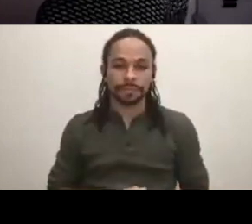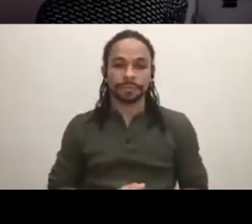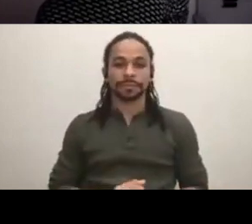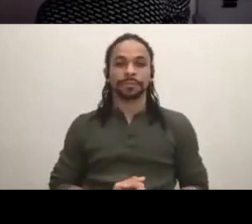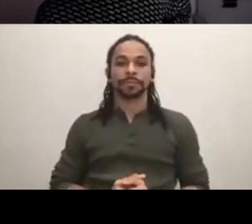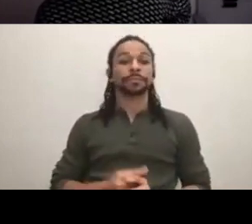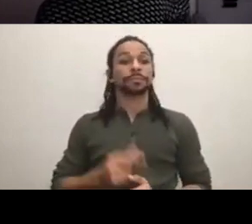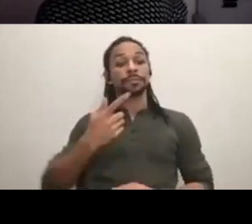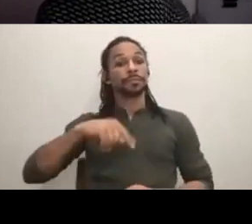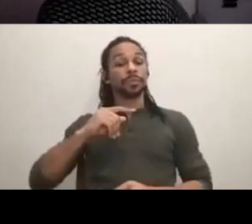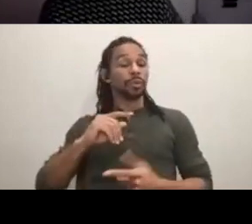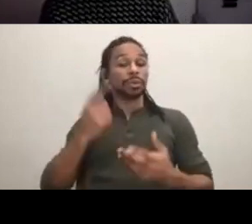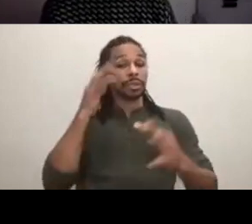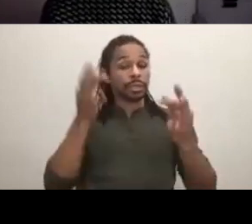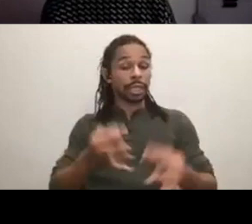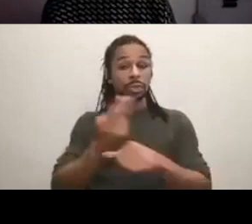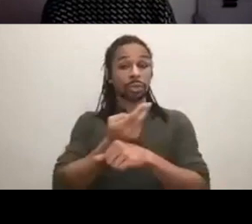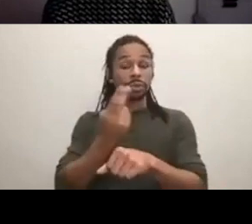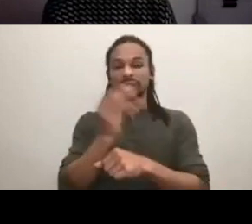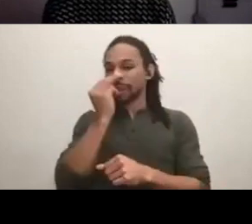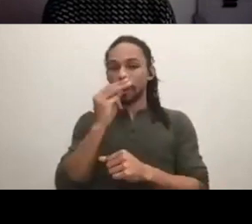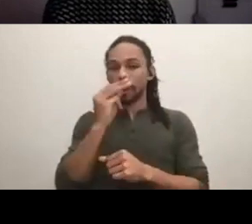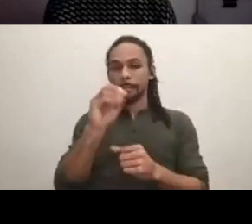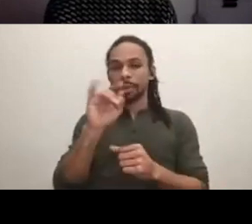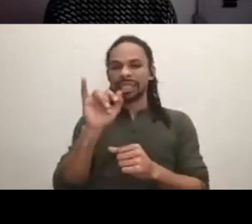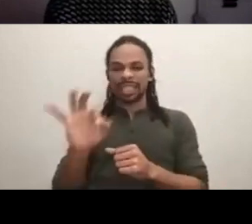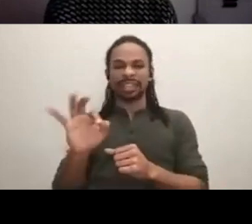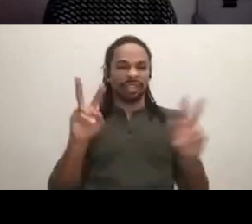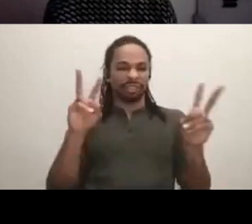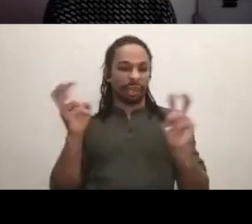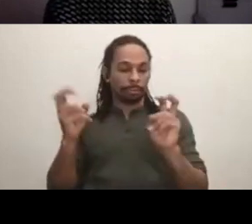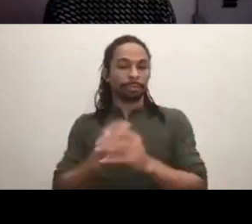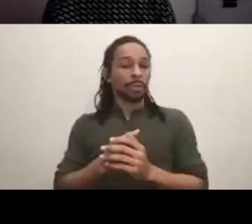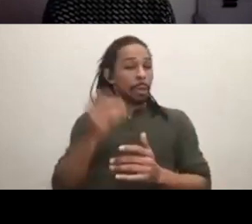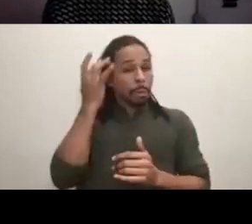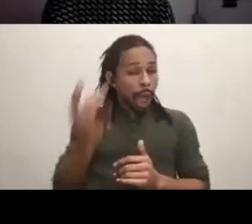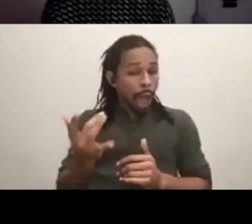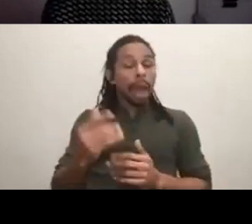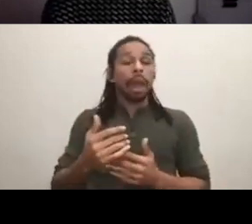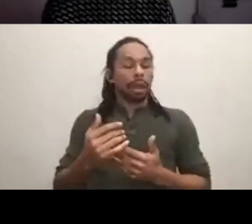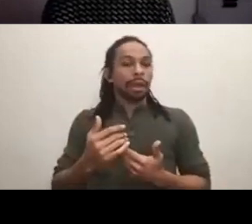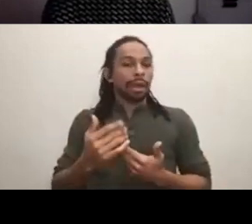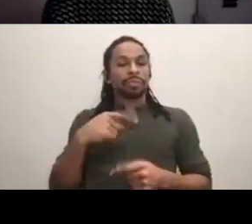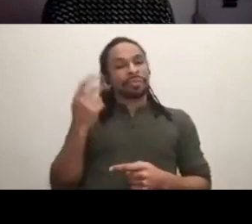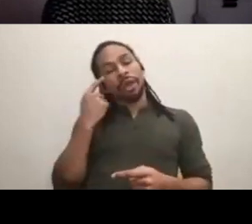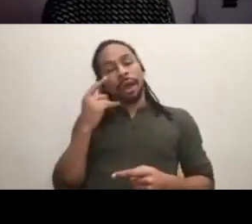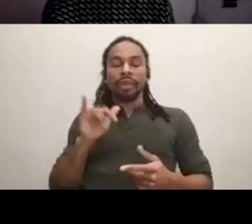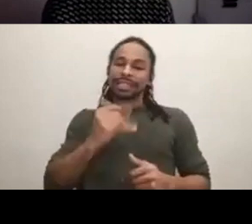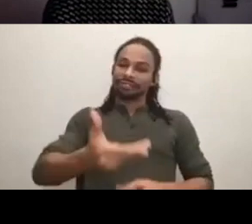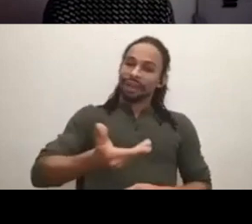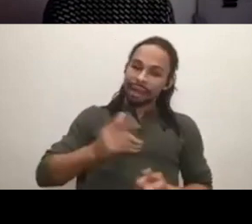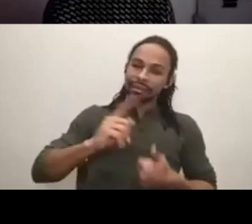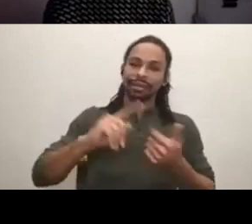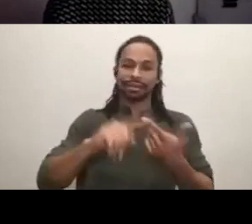The beats are more drawn out. As it flows, there are two rapid buzzing beats added every